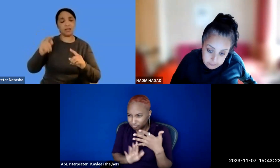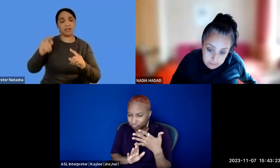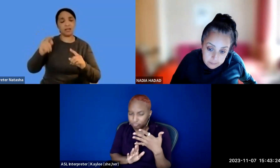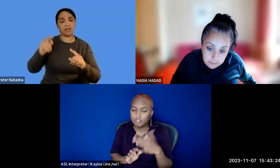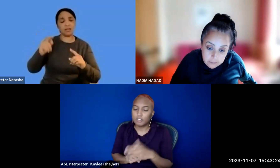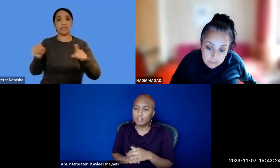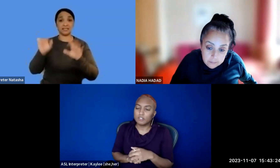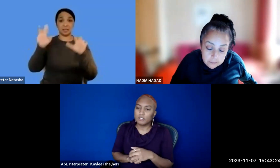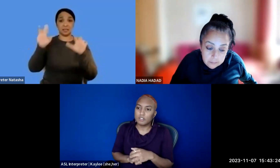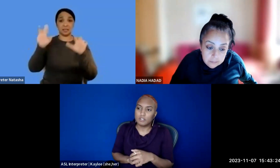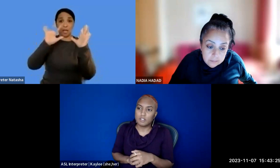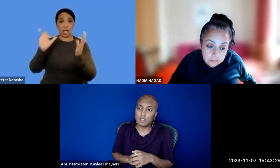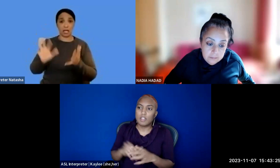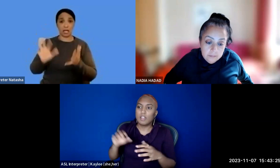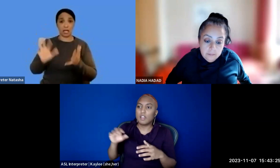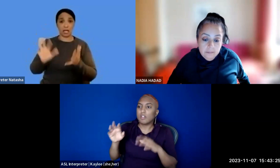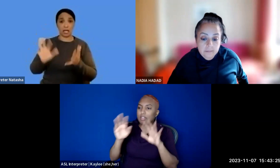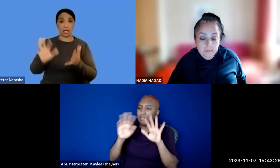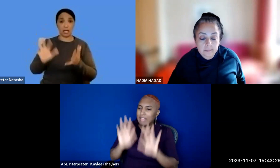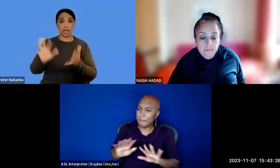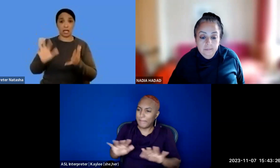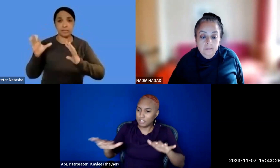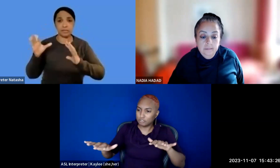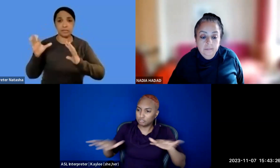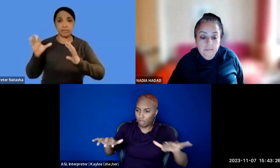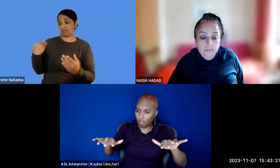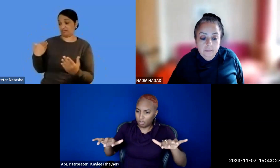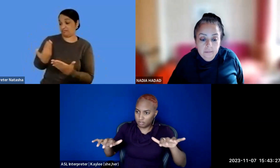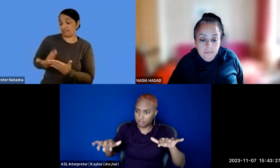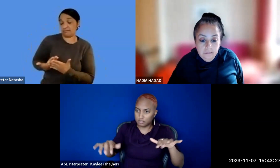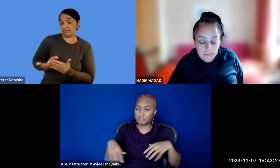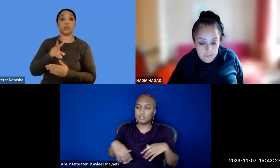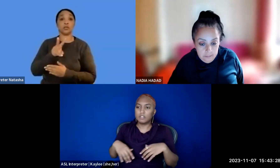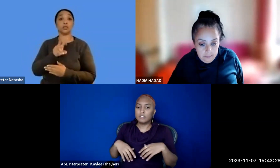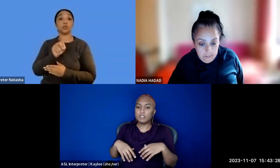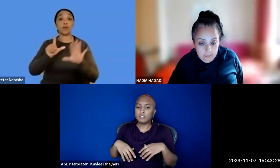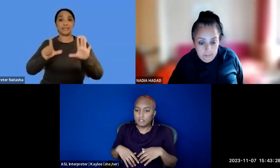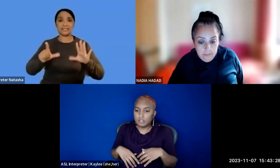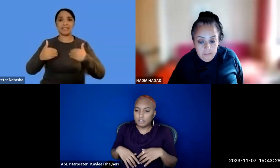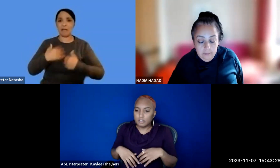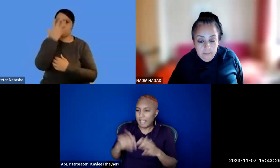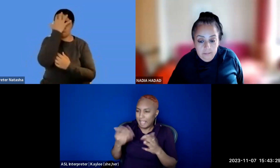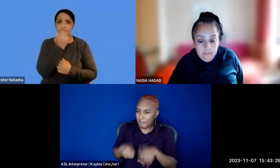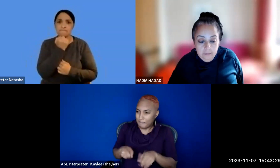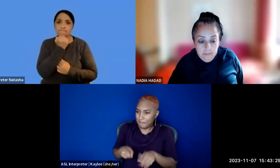and since 2017 it faces terrorist insurgency in the north.